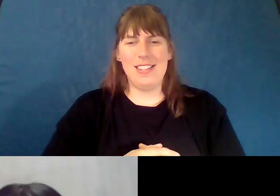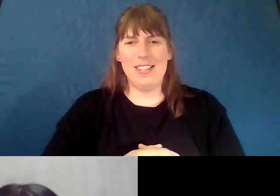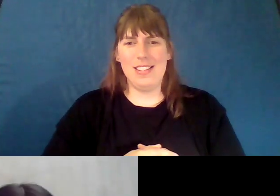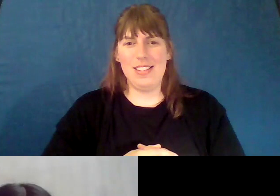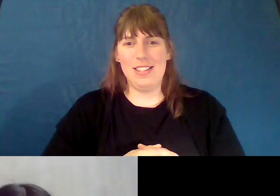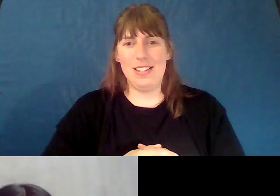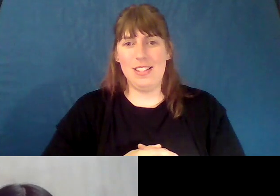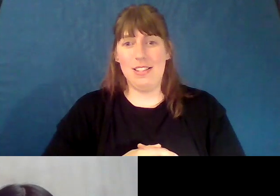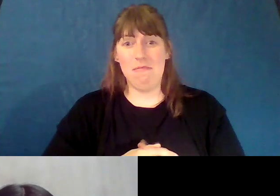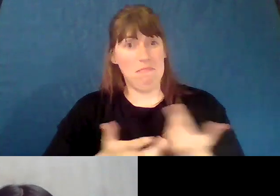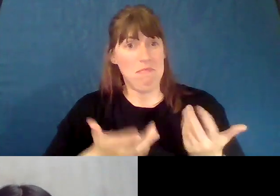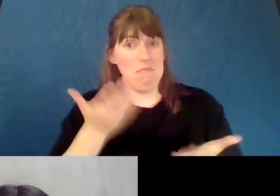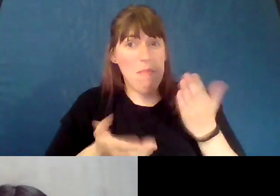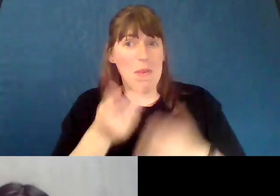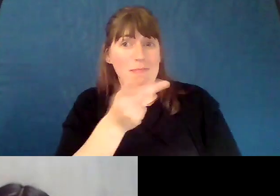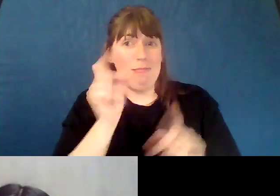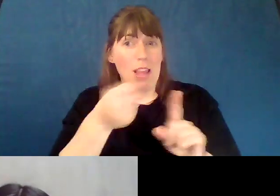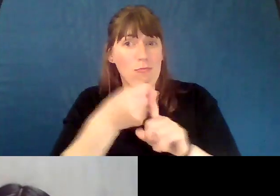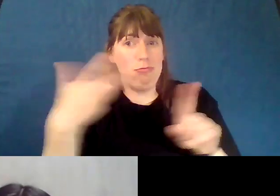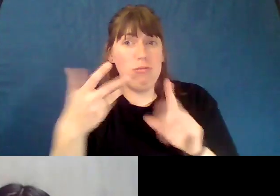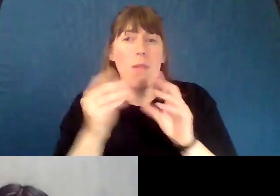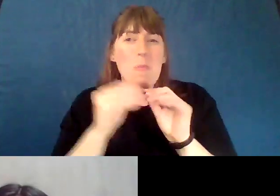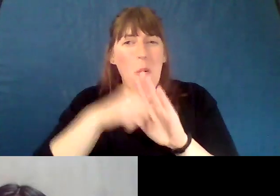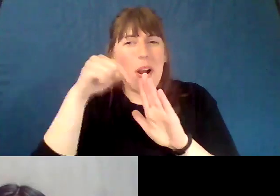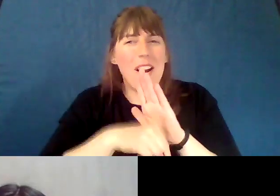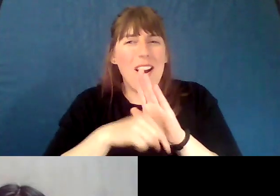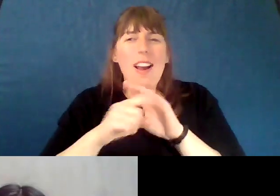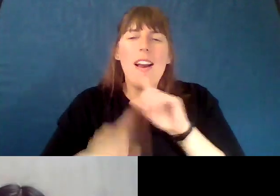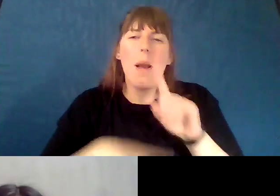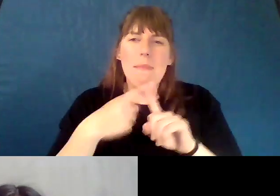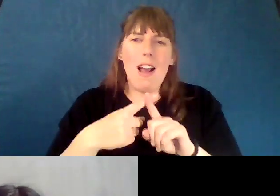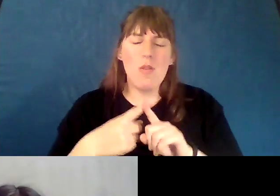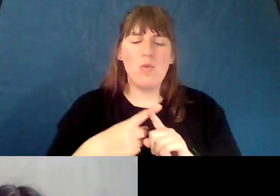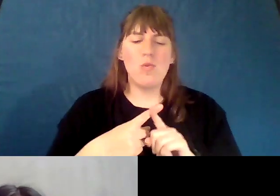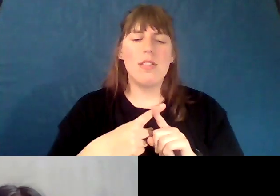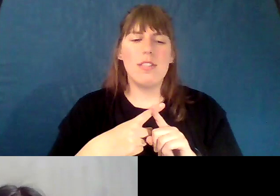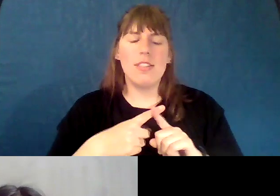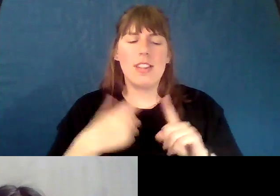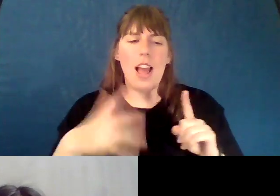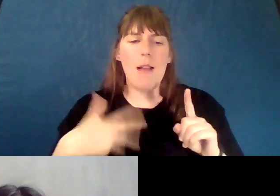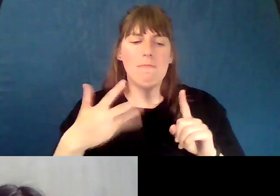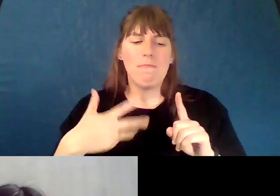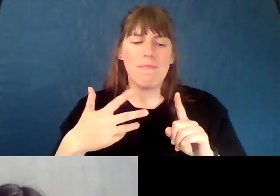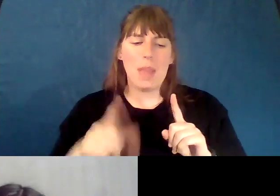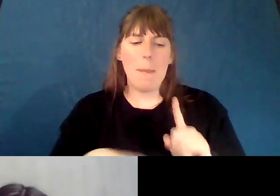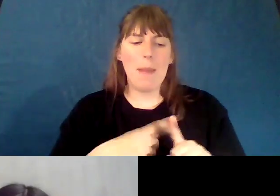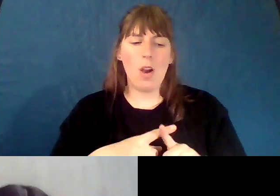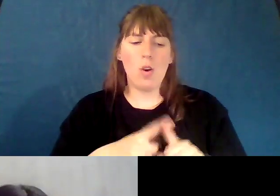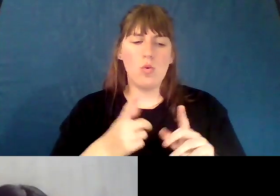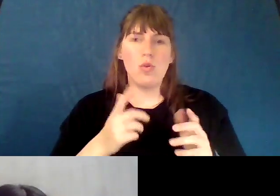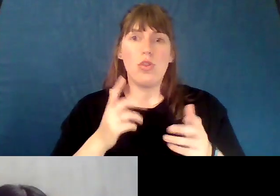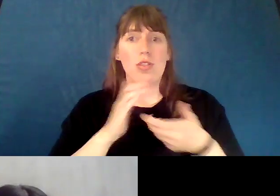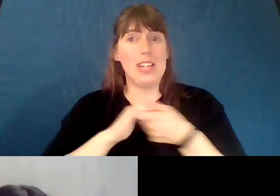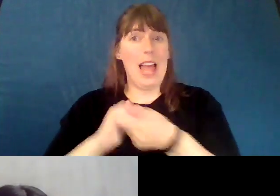talk maybe a little bit about, a bit more, maybe about sort of the collaborative process behind